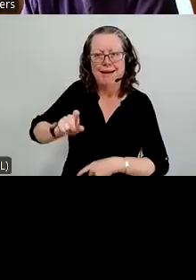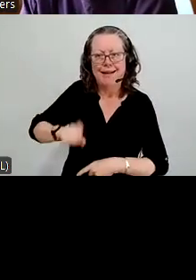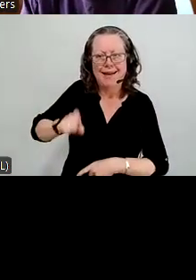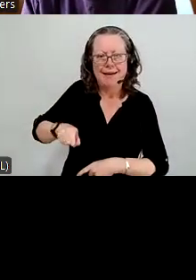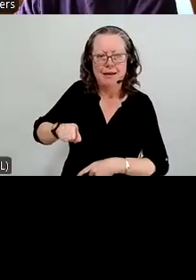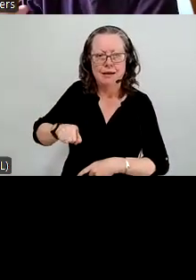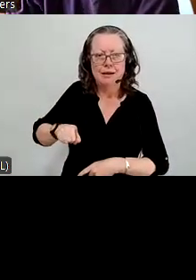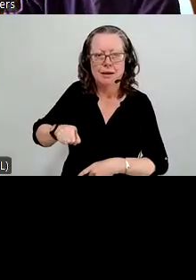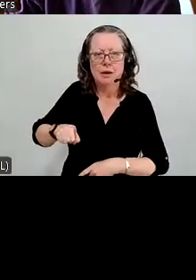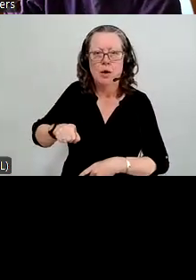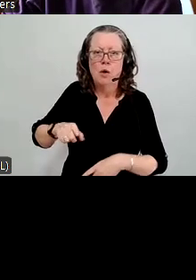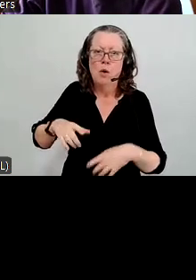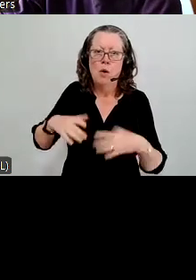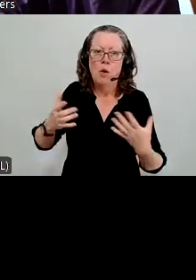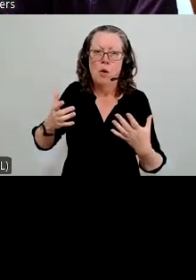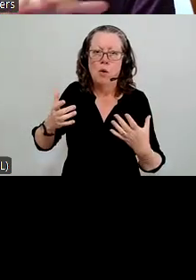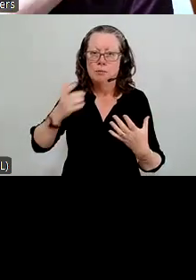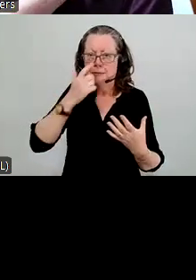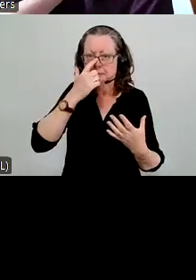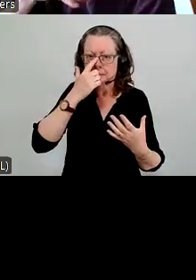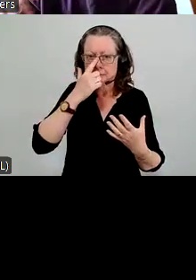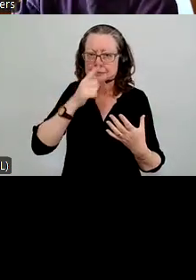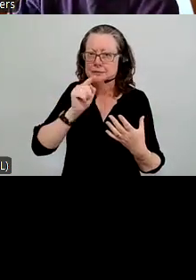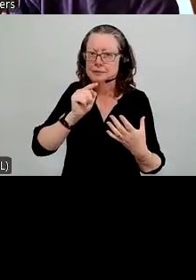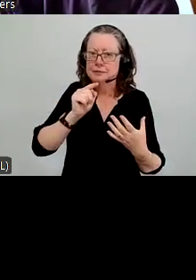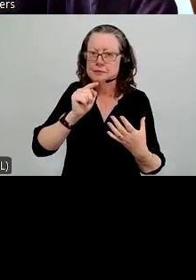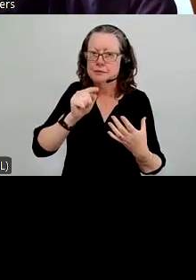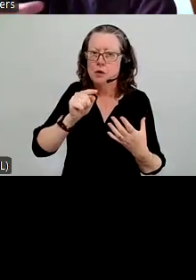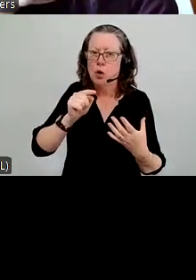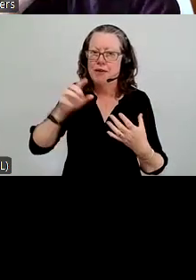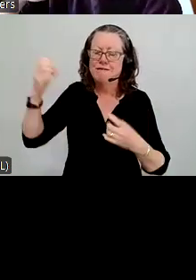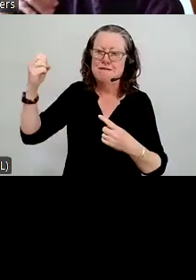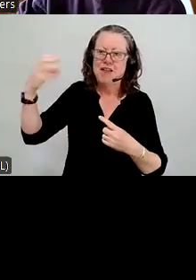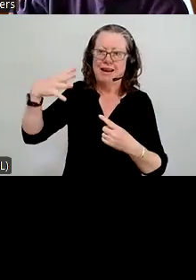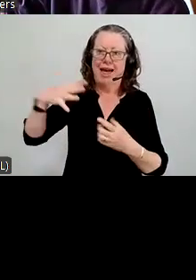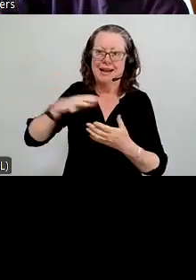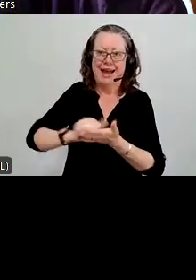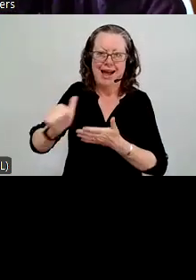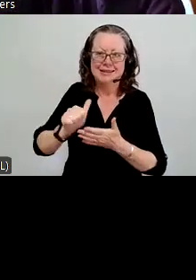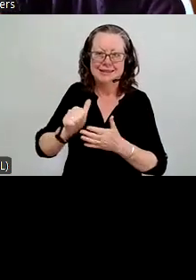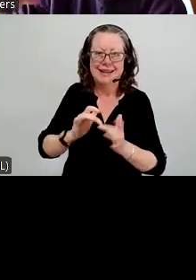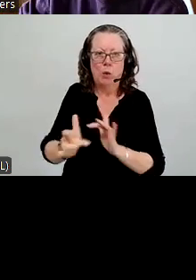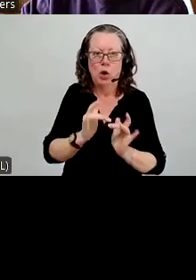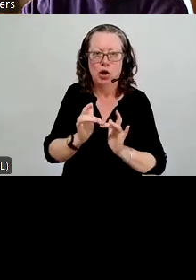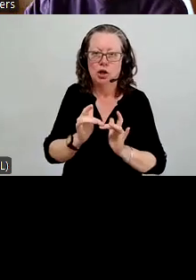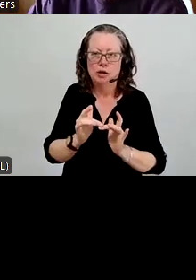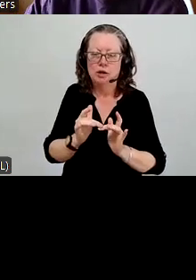That is ads that you might see across many, many different places because it's got a whole network of ads that are run through Google.